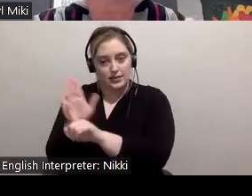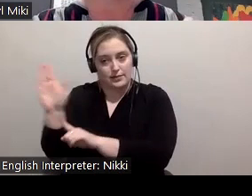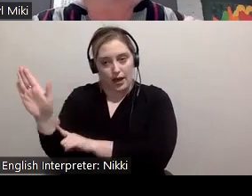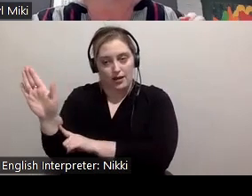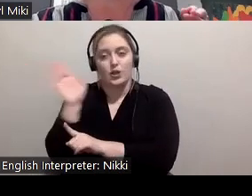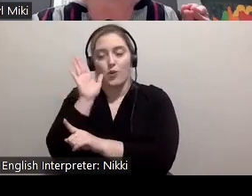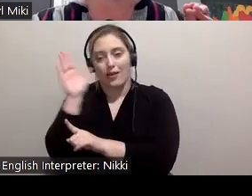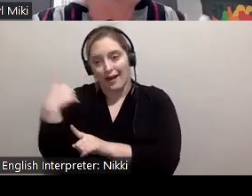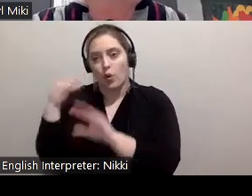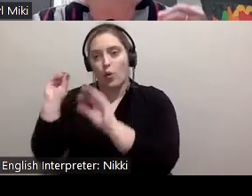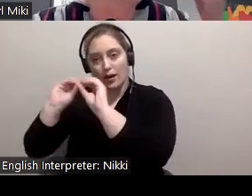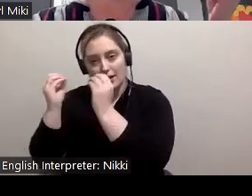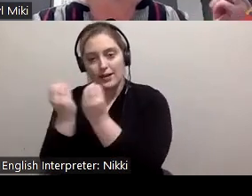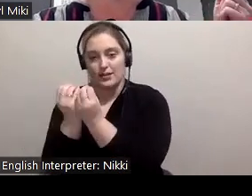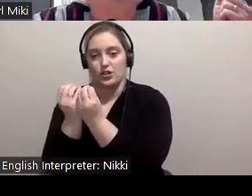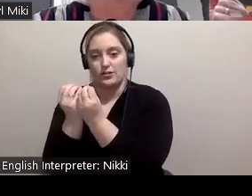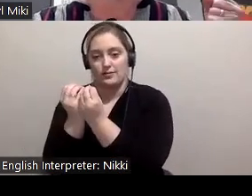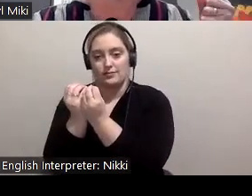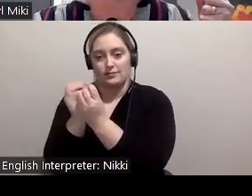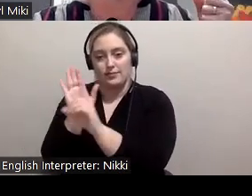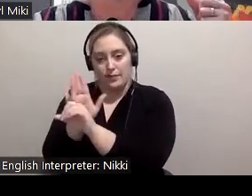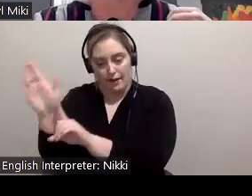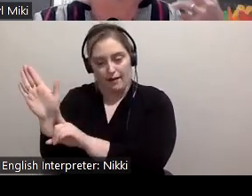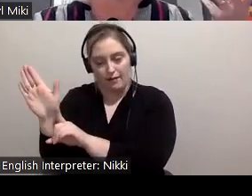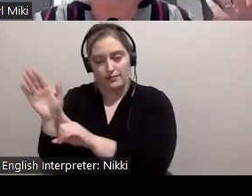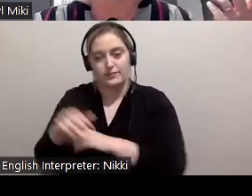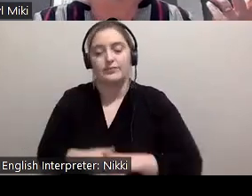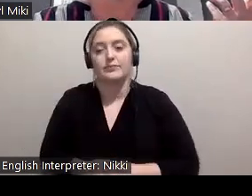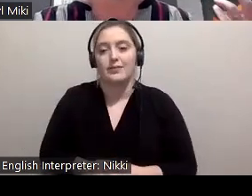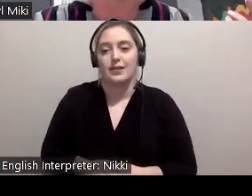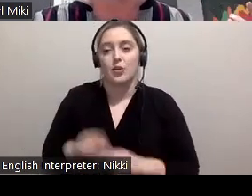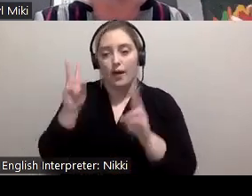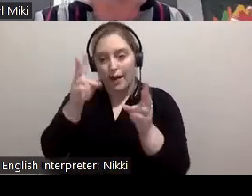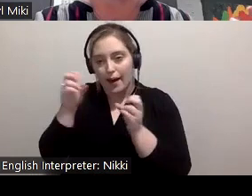and in there you would need to have uploaded a history of your